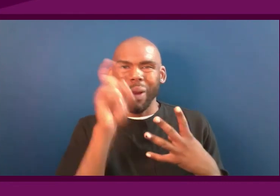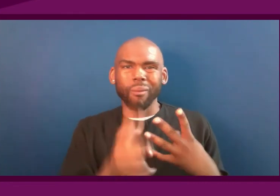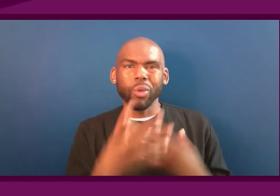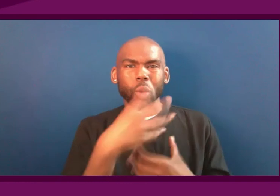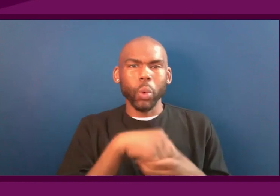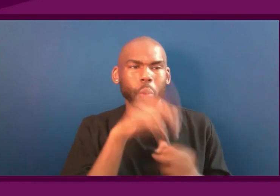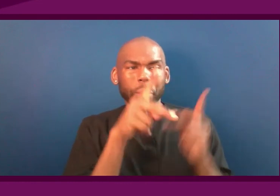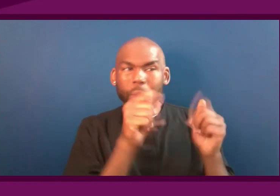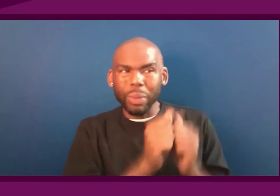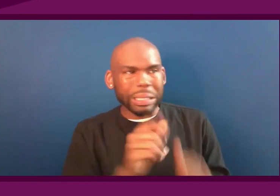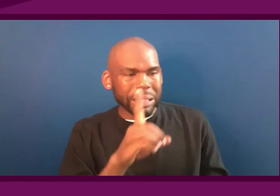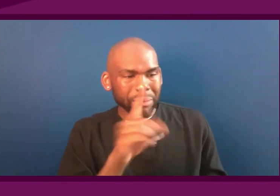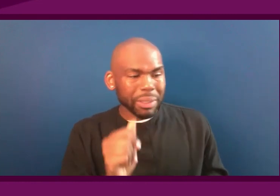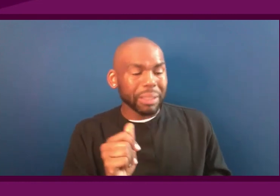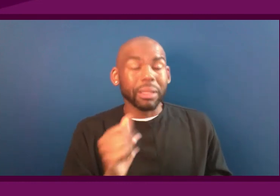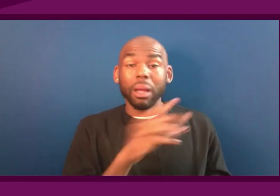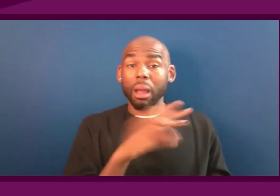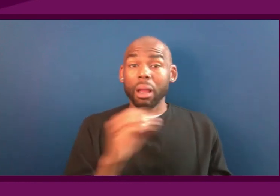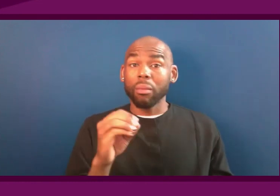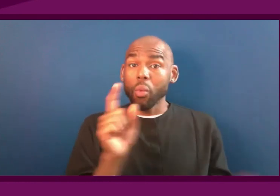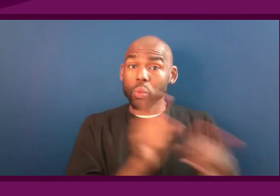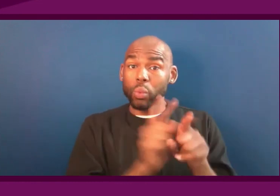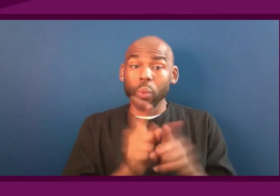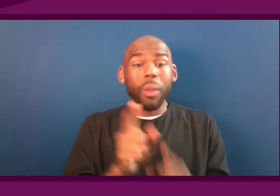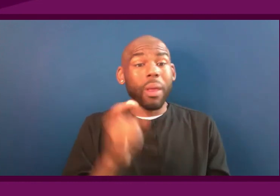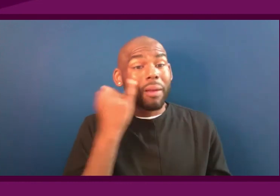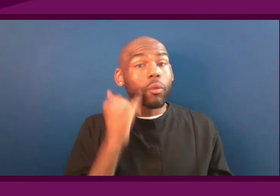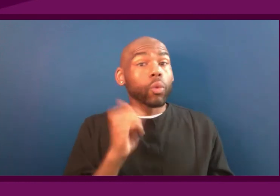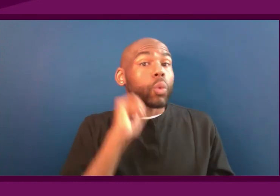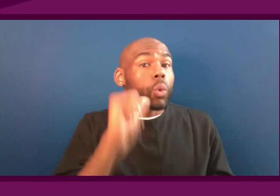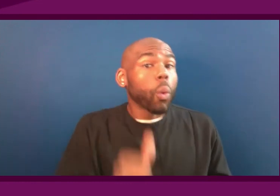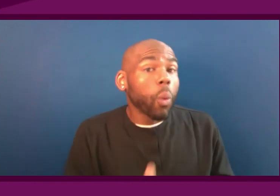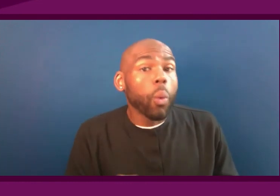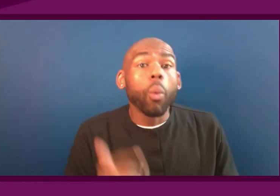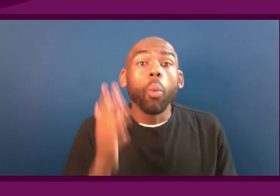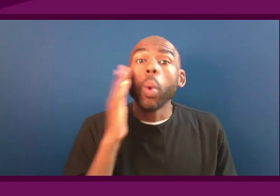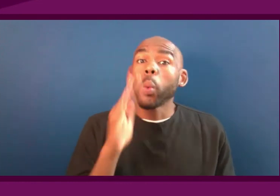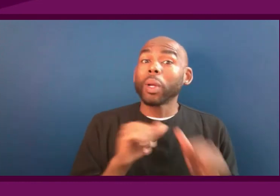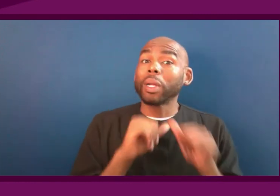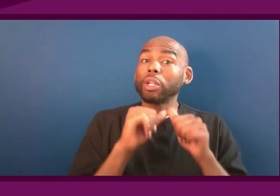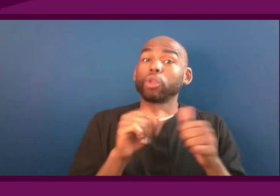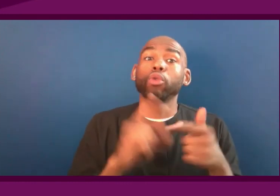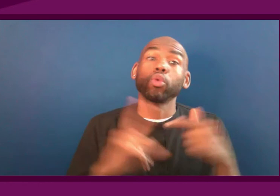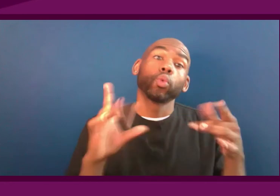strong leadership groups like WID and National Organization on Disability and the Valuable 500.